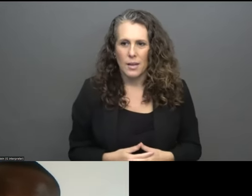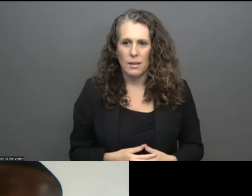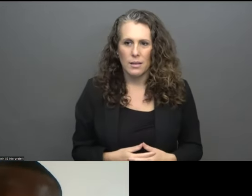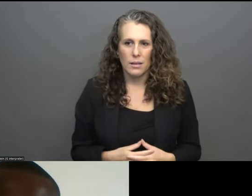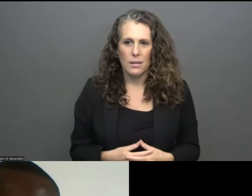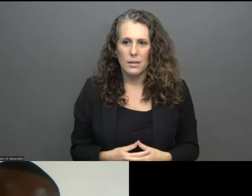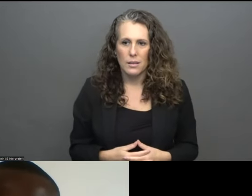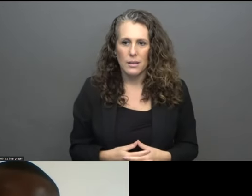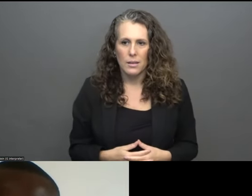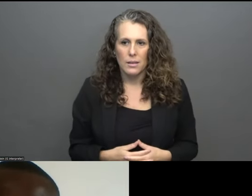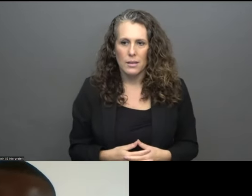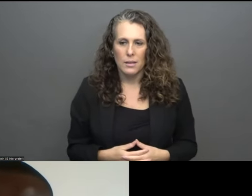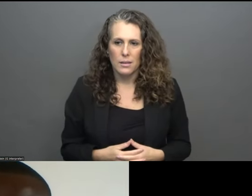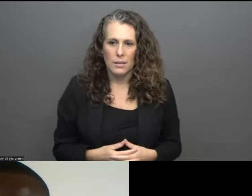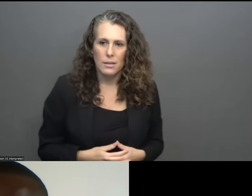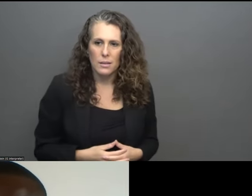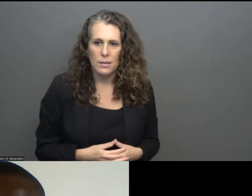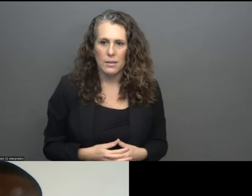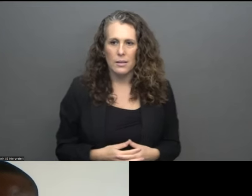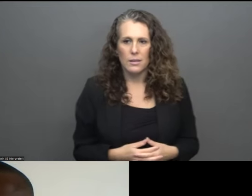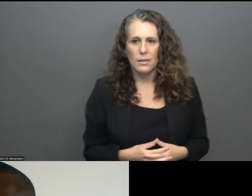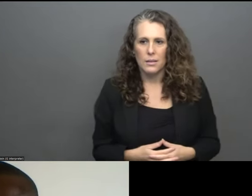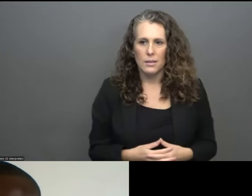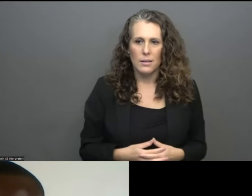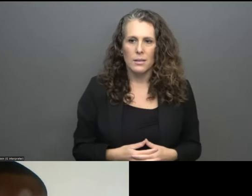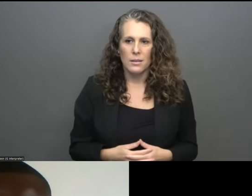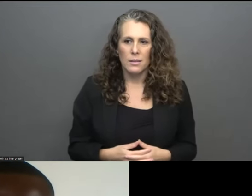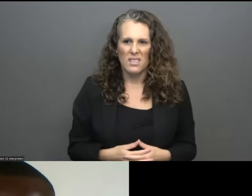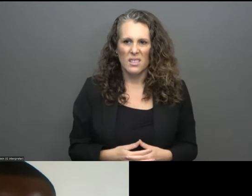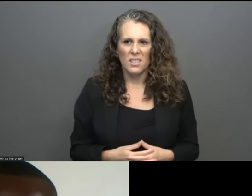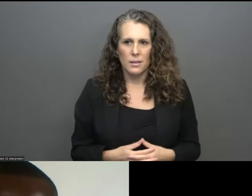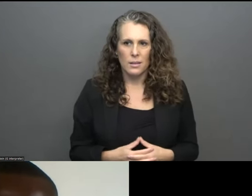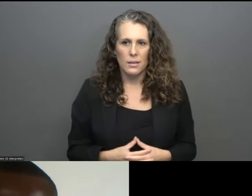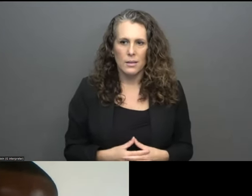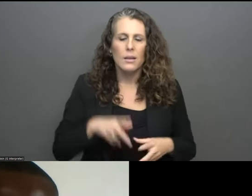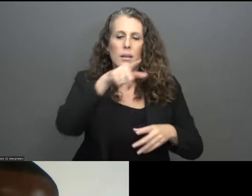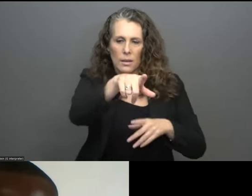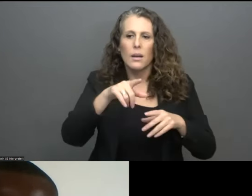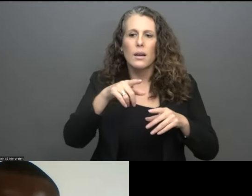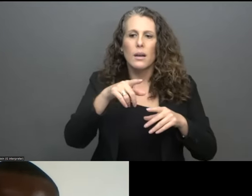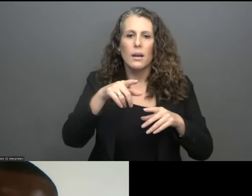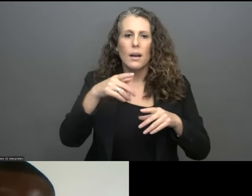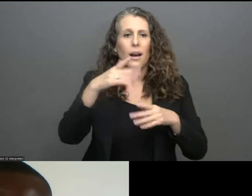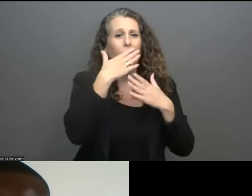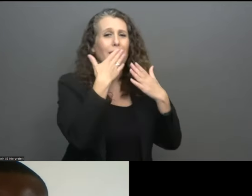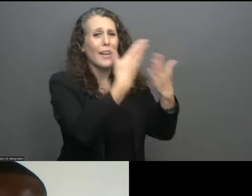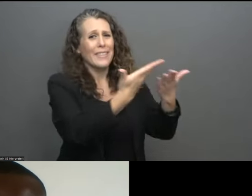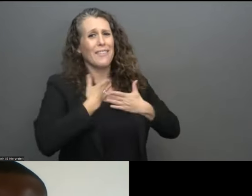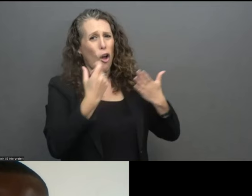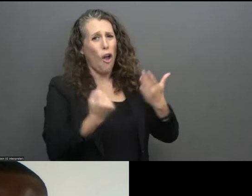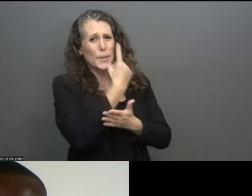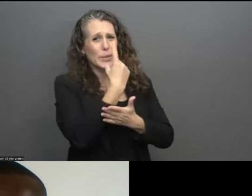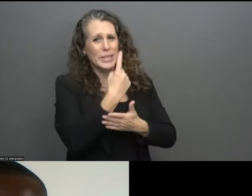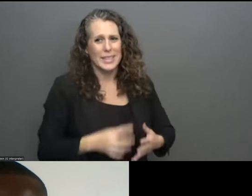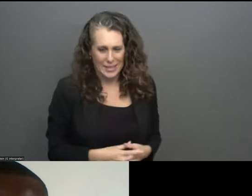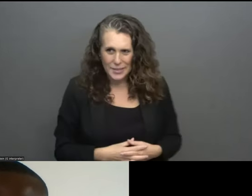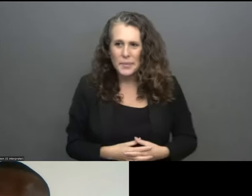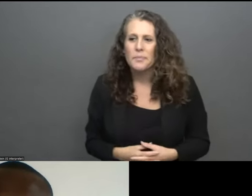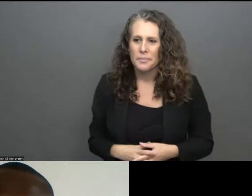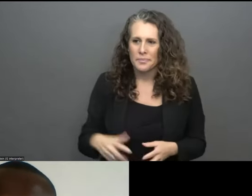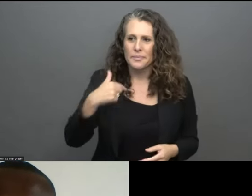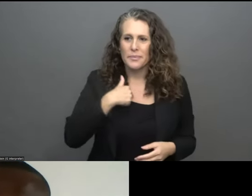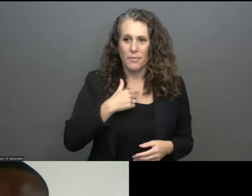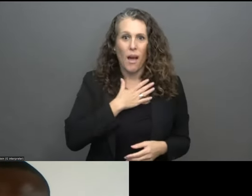10:22:19 Thank you very much for this opportunity. 10:22:24 And I want to say that my name is